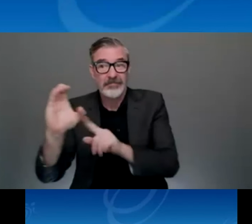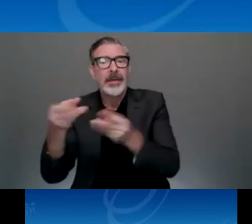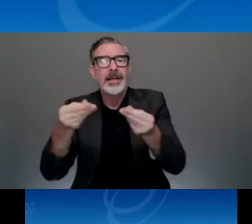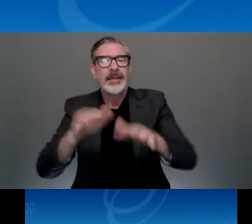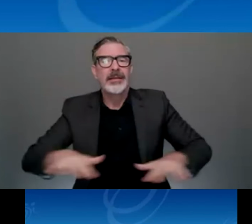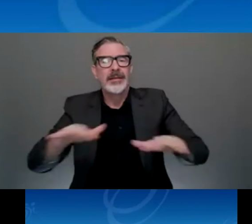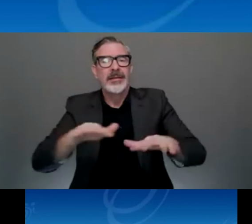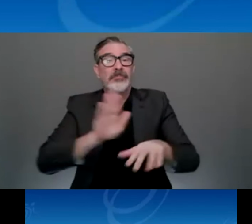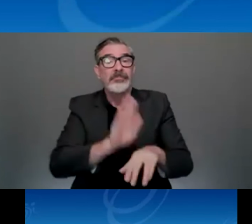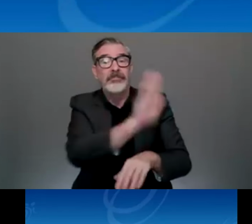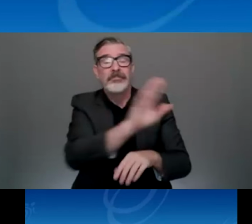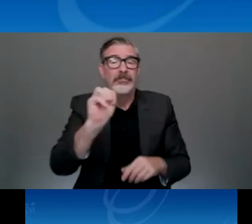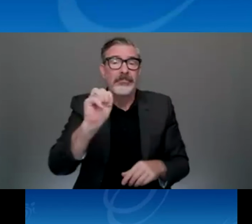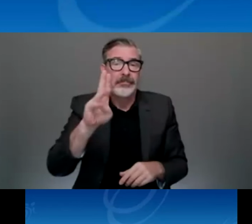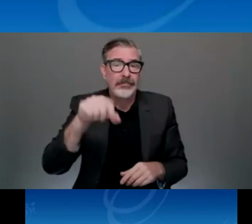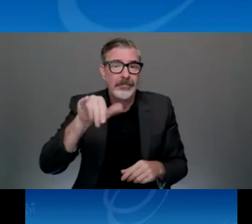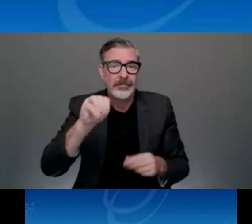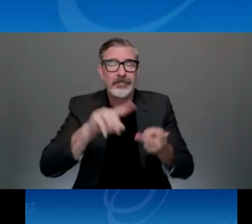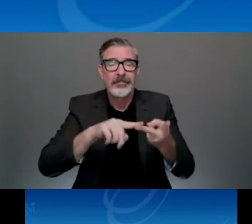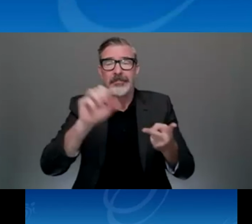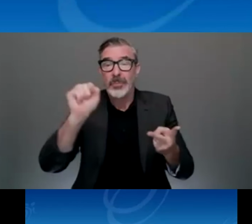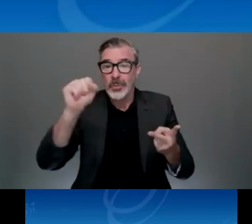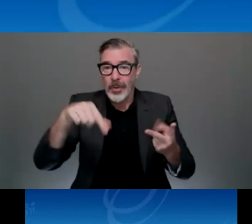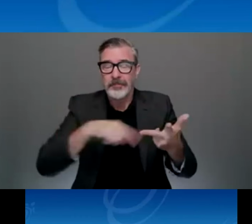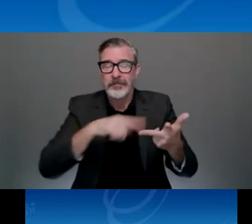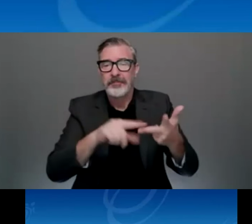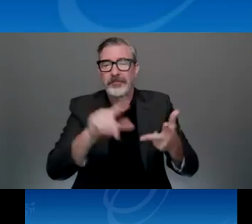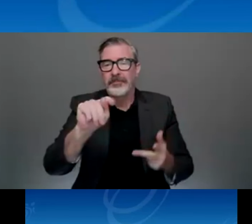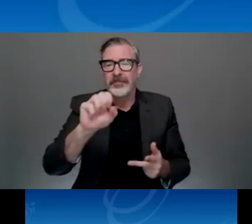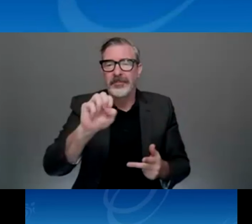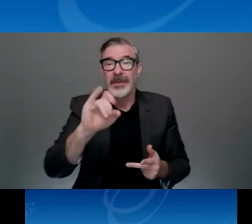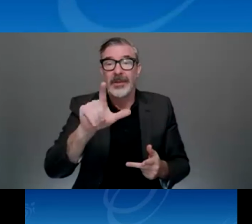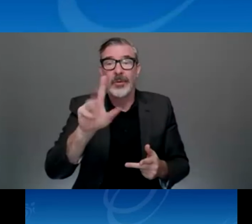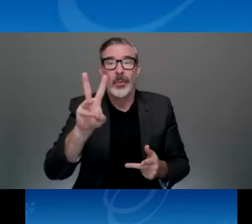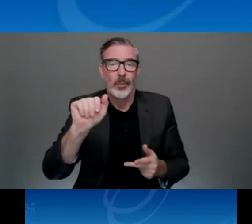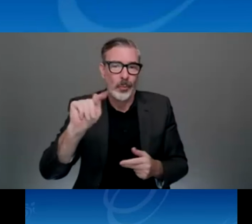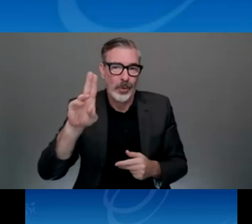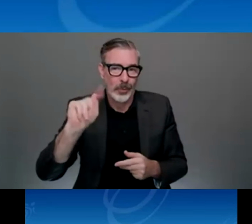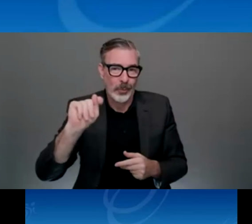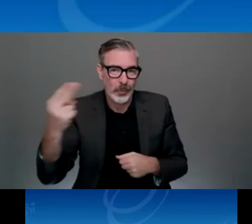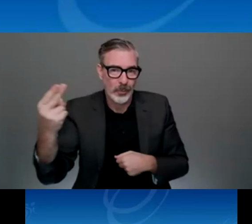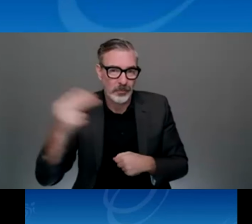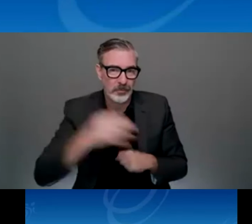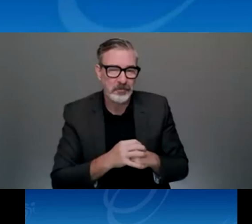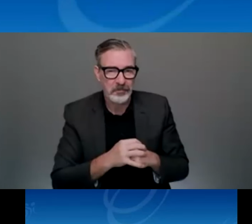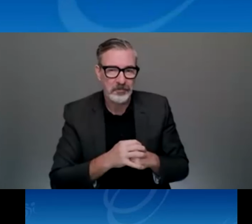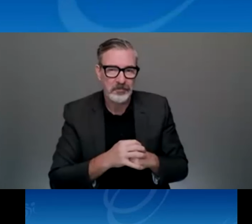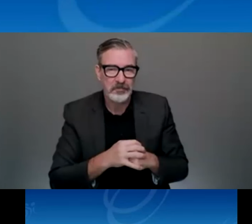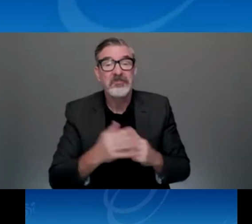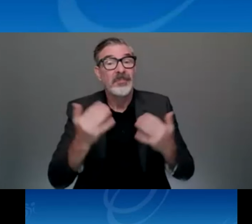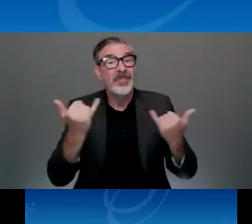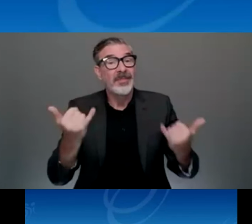of the xʷməθkʷəy̓əm (Musqueam), Sḵwx̱wú7mesh (Squamish), and səlilwətaɬ (Tsleil-Waututh) Nations. I will pause now for a moment of reflection from all of us.